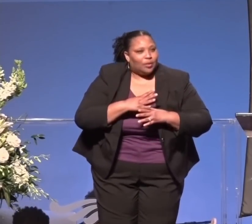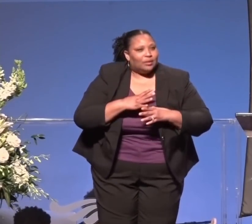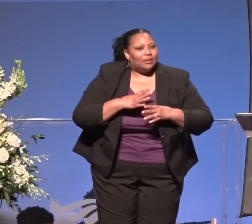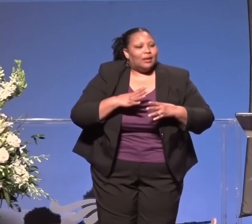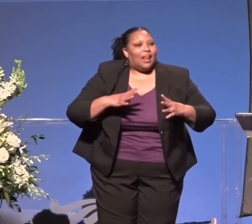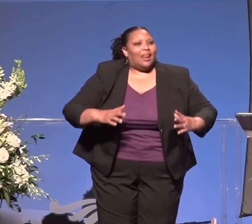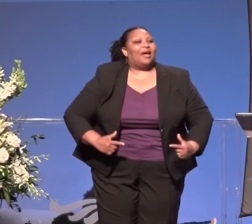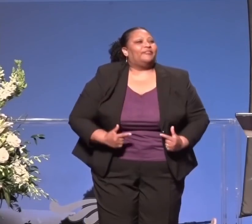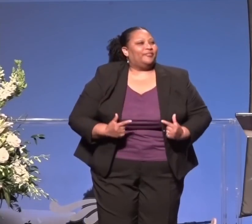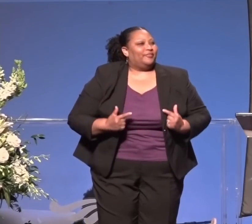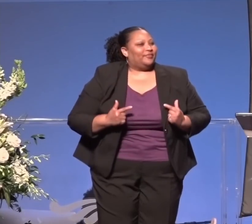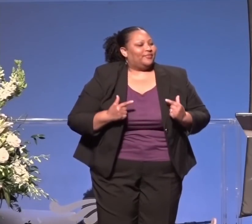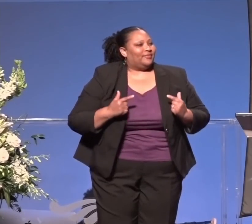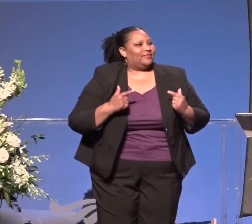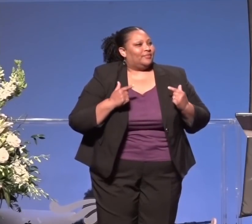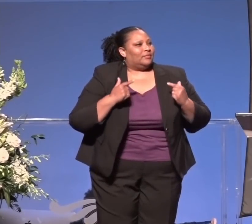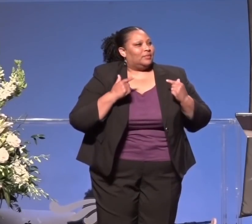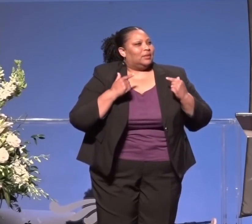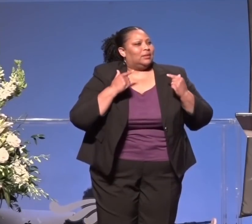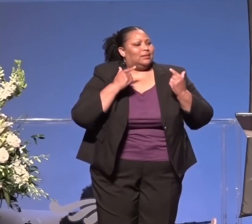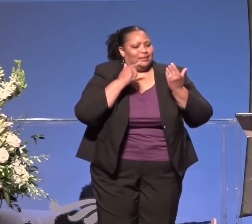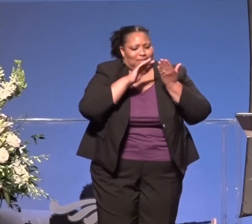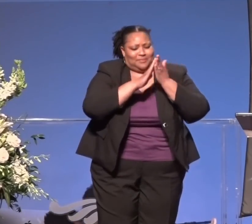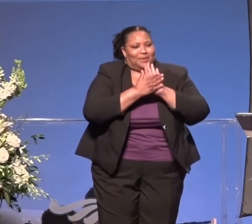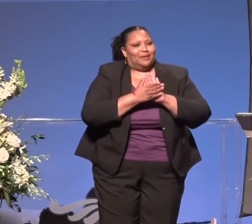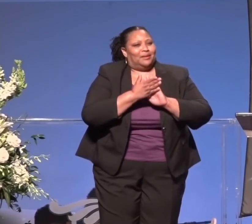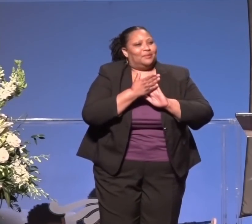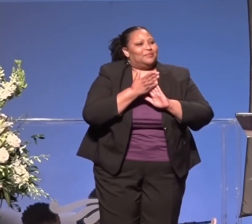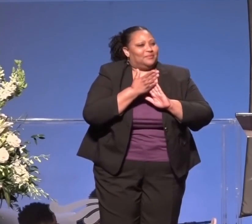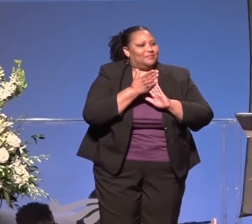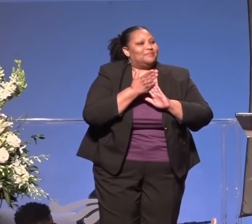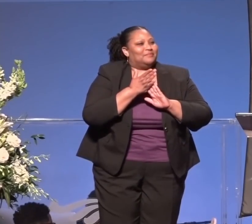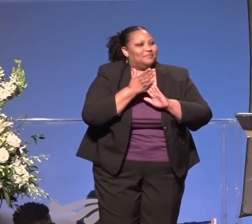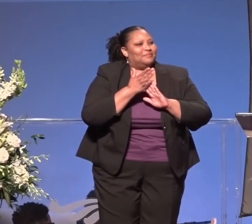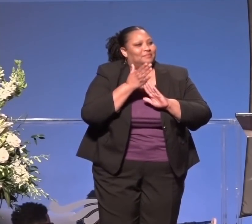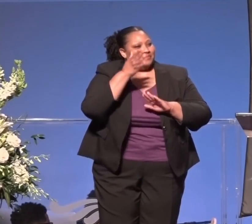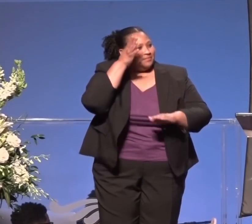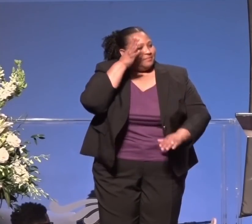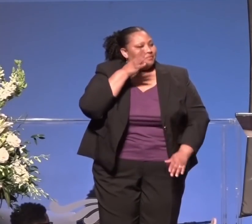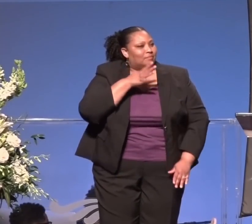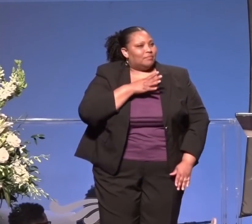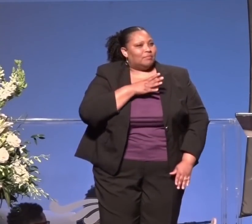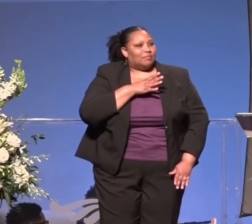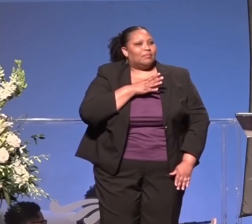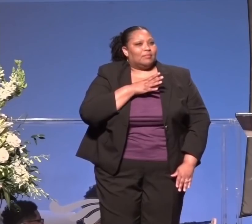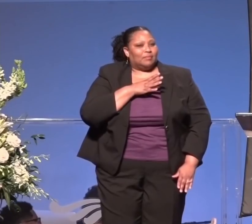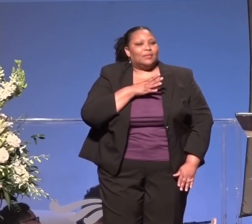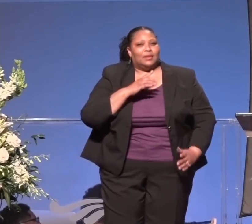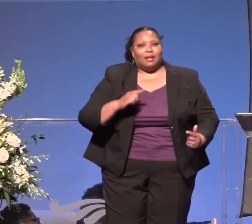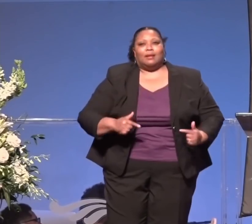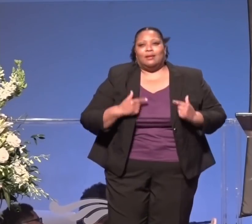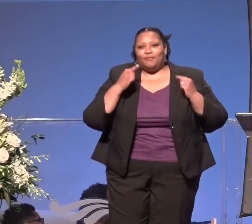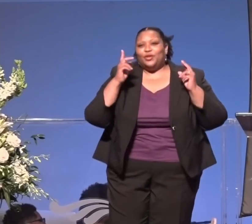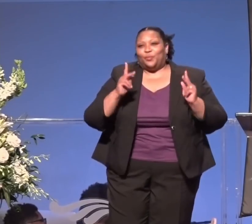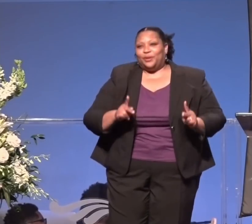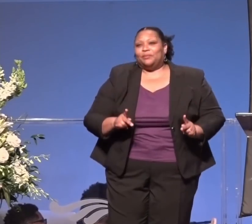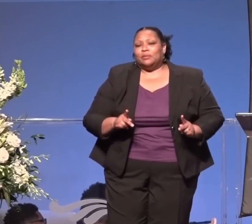MAN, AND JAMIE, THEY SAY HE BREATHED BREATH, THE BREATH OF BREATHED BREATH, THE BREATH OF